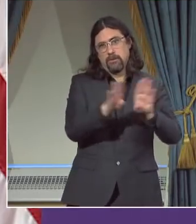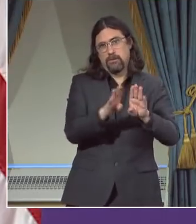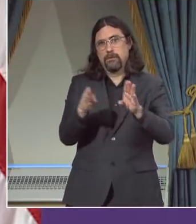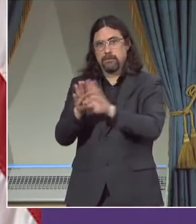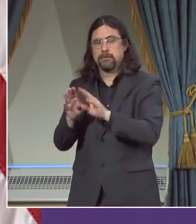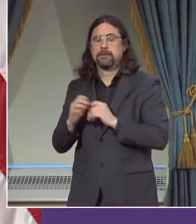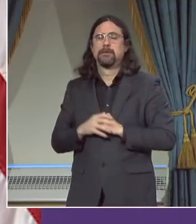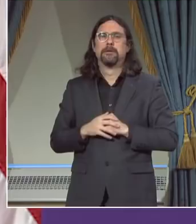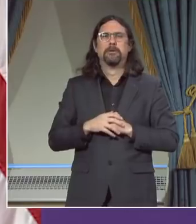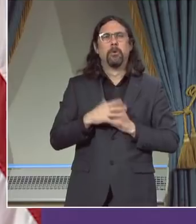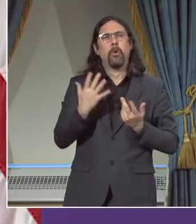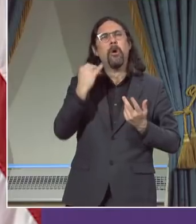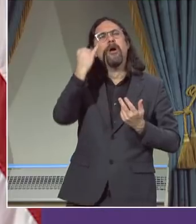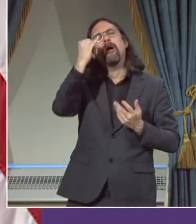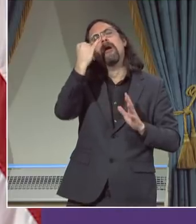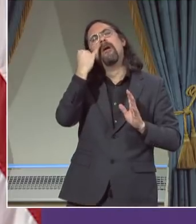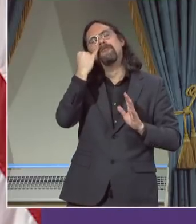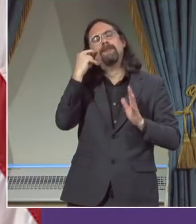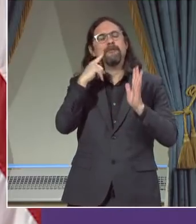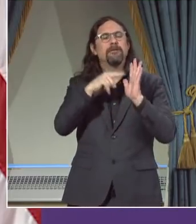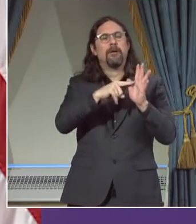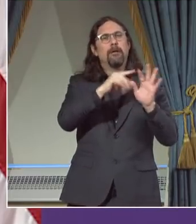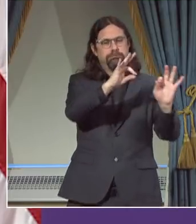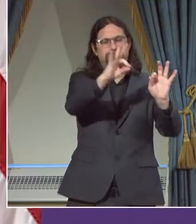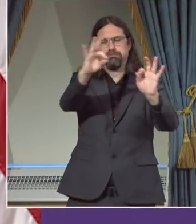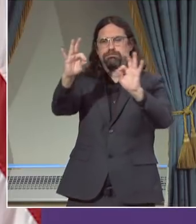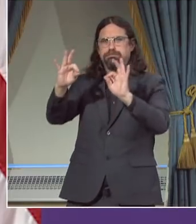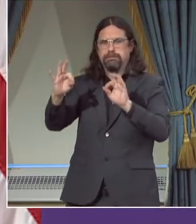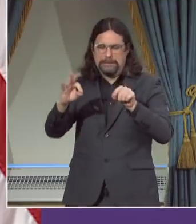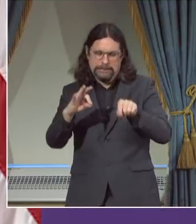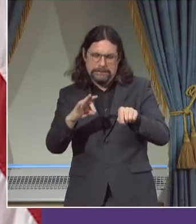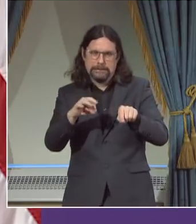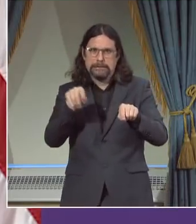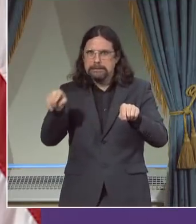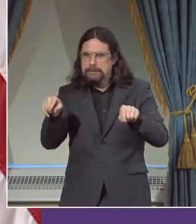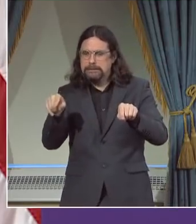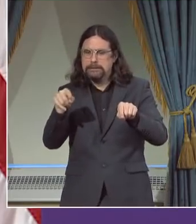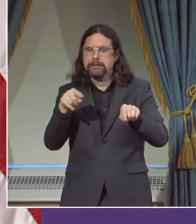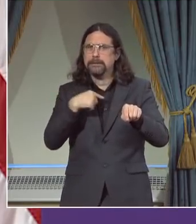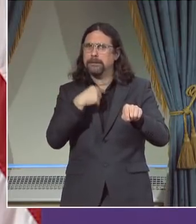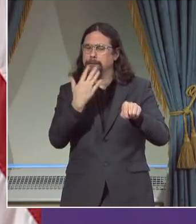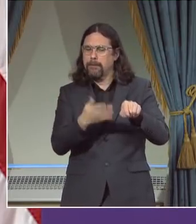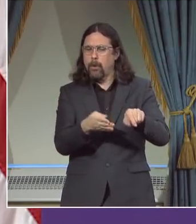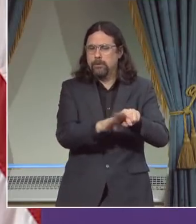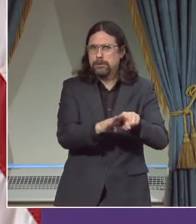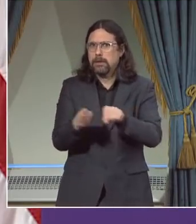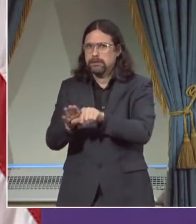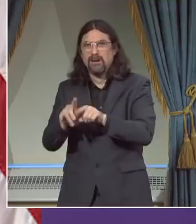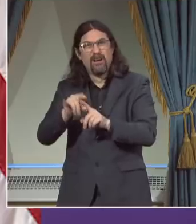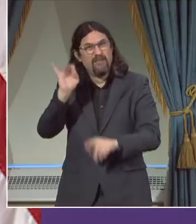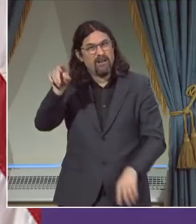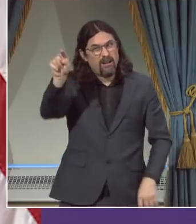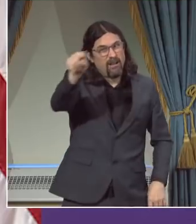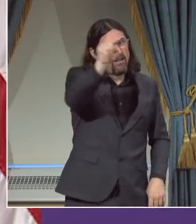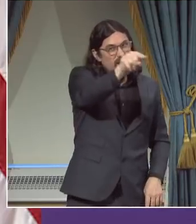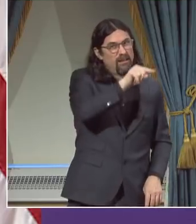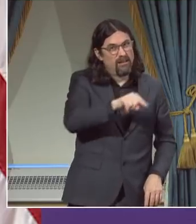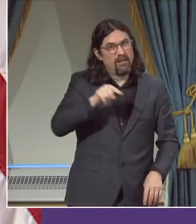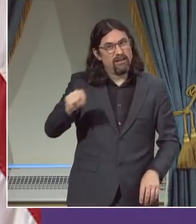MAY GIVE THE ORDER TO SHUT ALL PLAYOGRUSND. BUT WHAT I'M TRYING TO DO IS